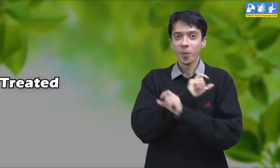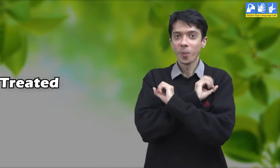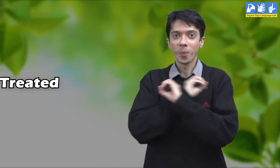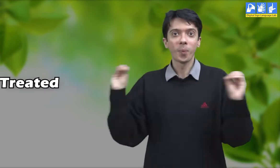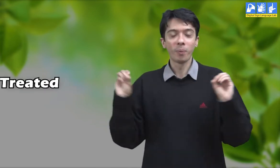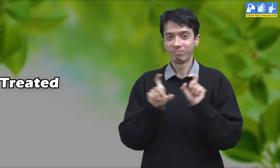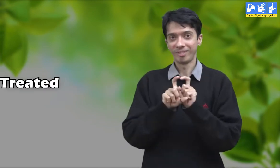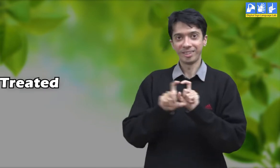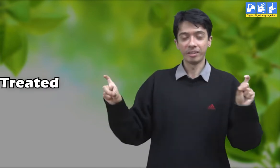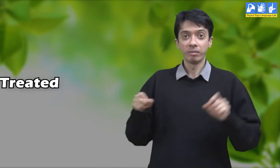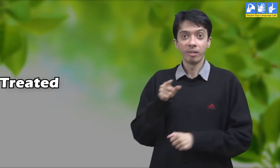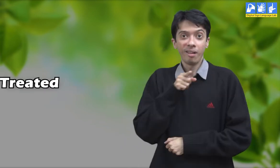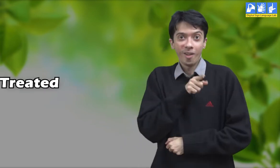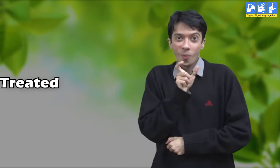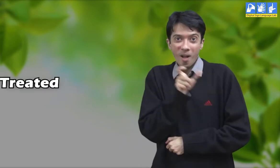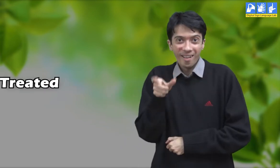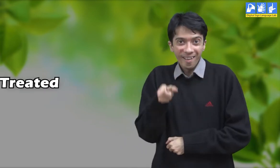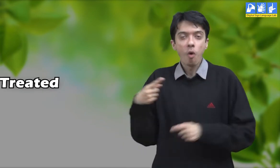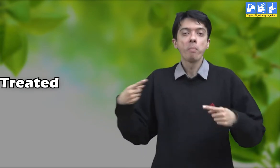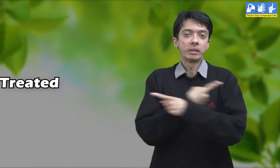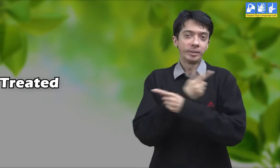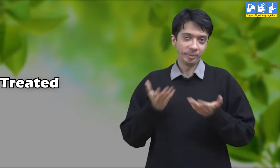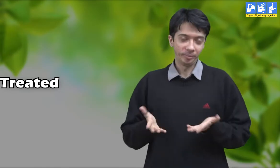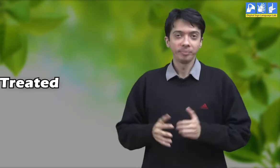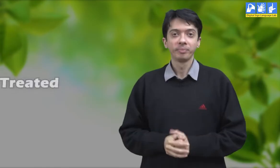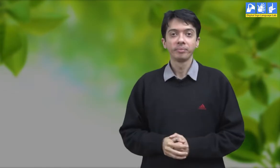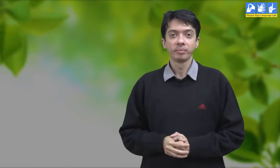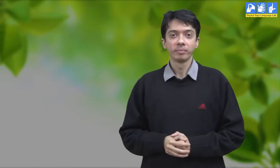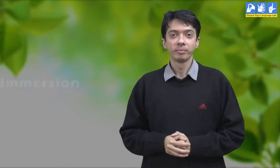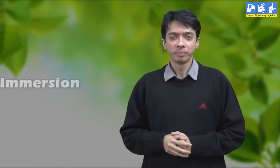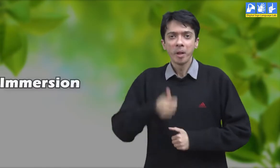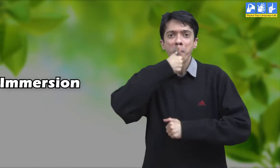Treated - Antonym of treated is untreated.